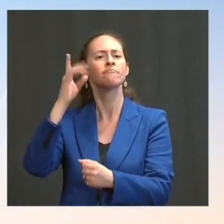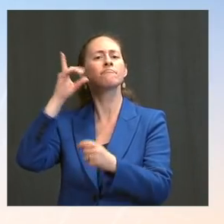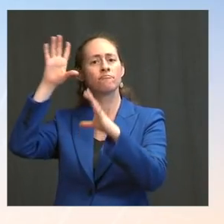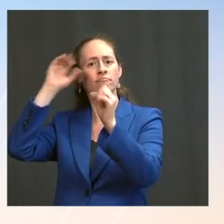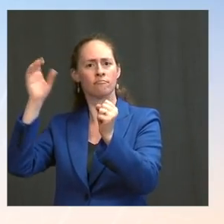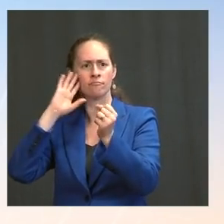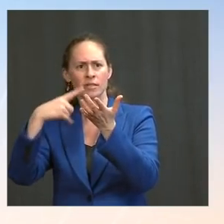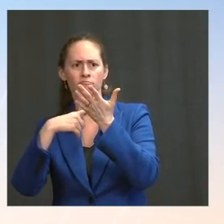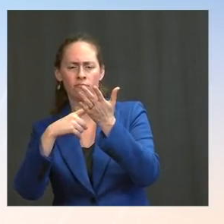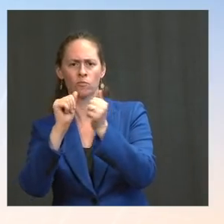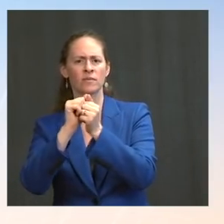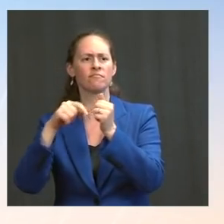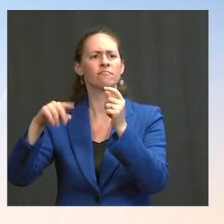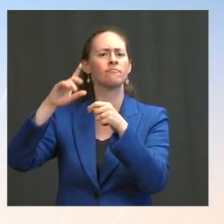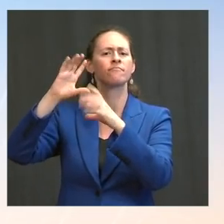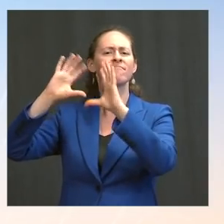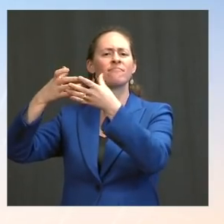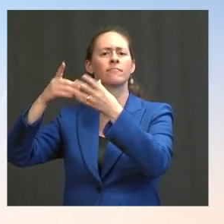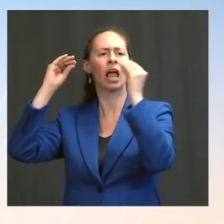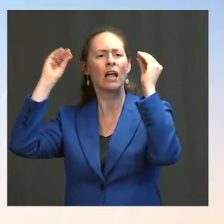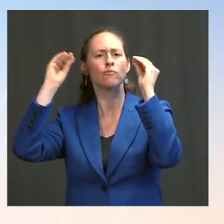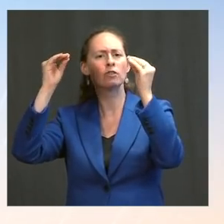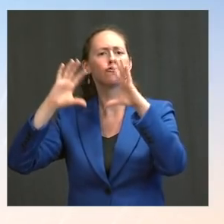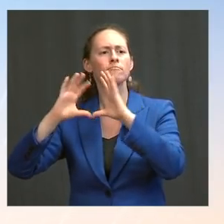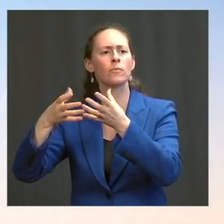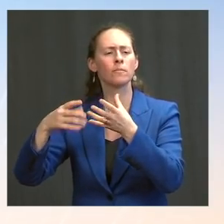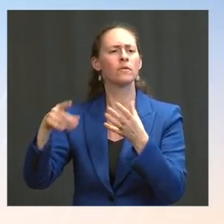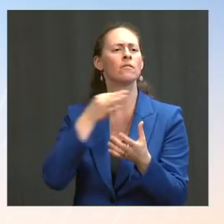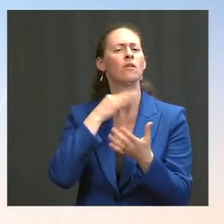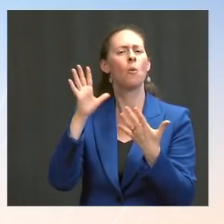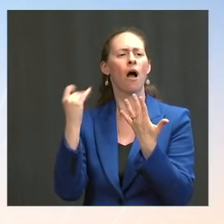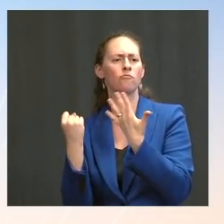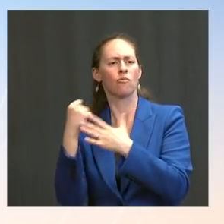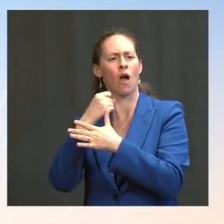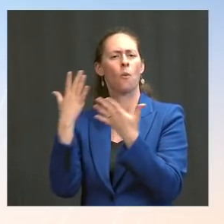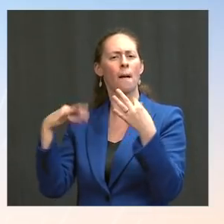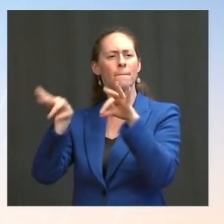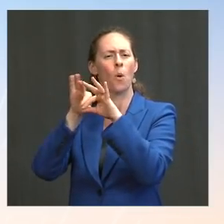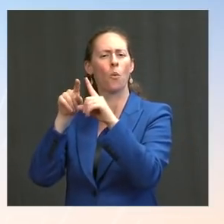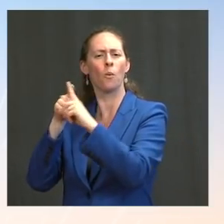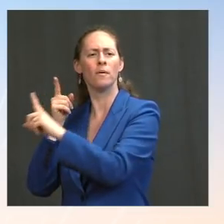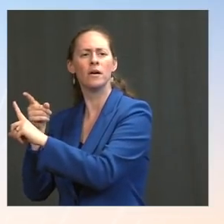What is his primary concern? And, you know, we've talked a lot in here about critical race theory. Is this something that he's going to bring up